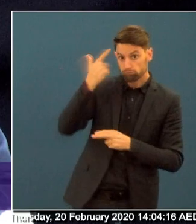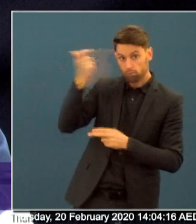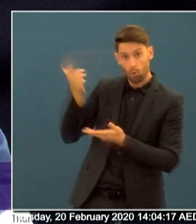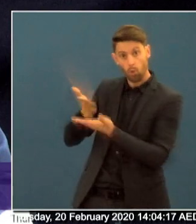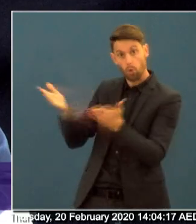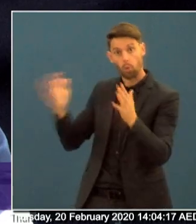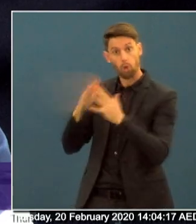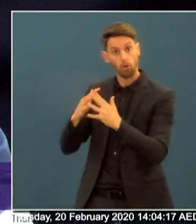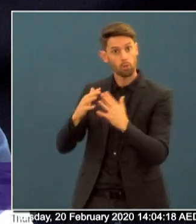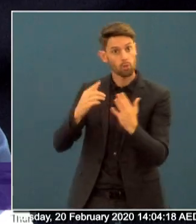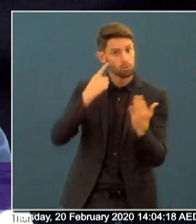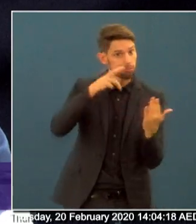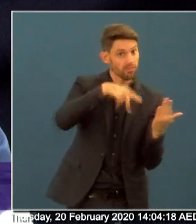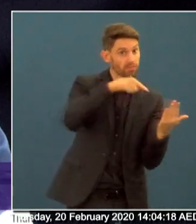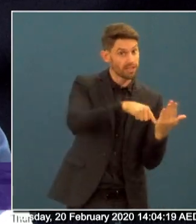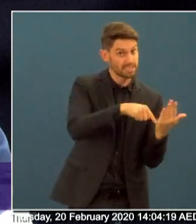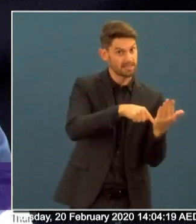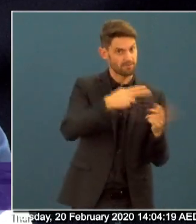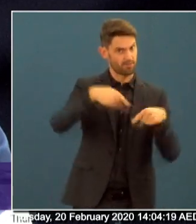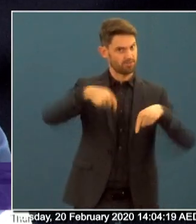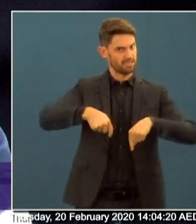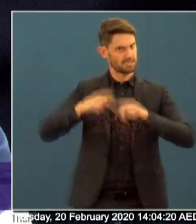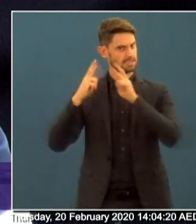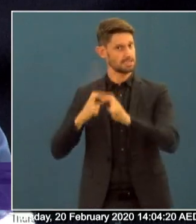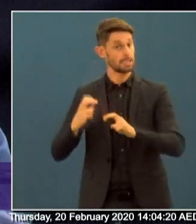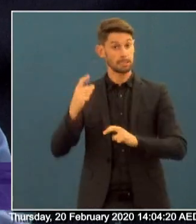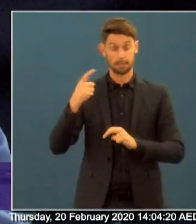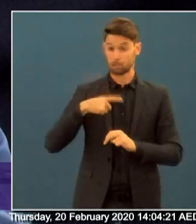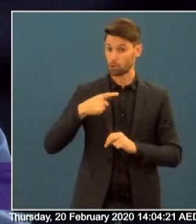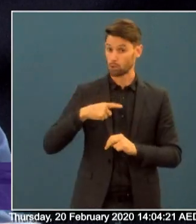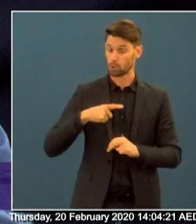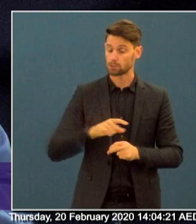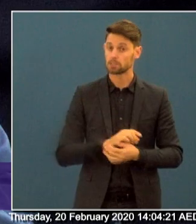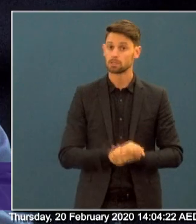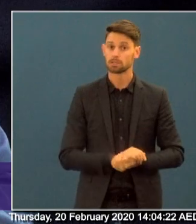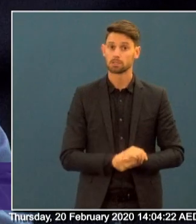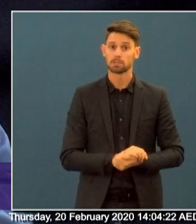that there's some sector wisdom, not just things that I think are good,